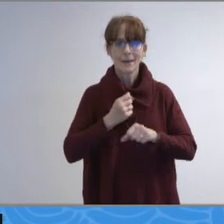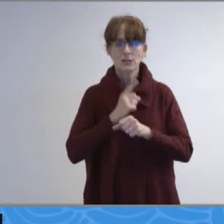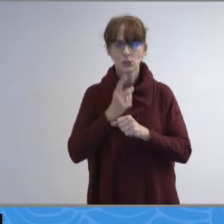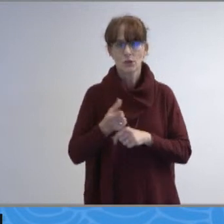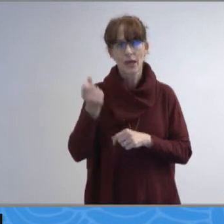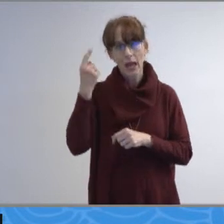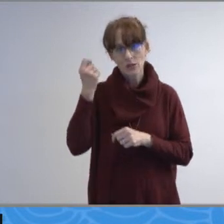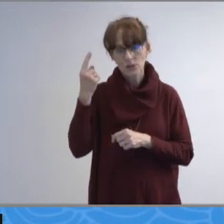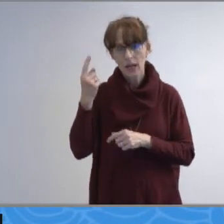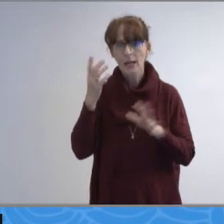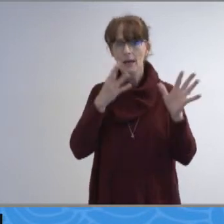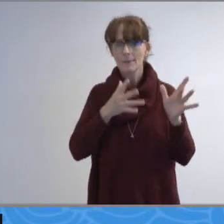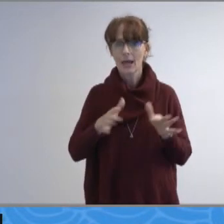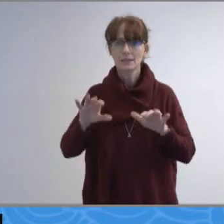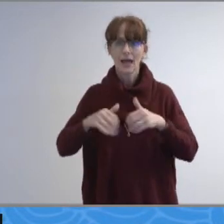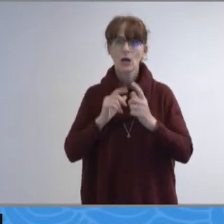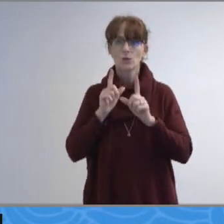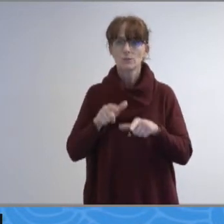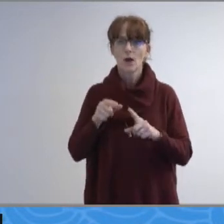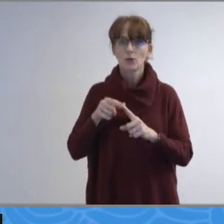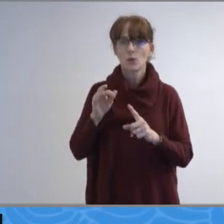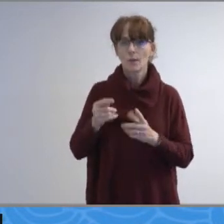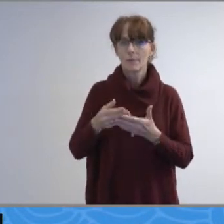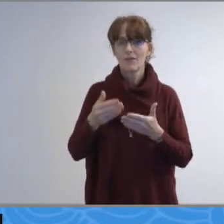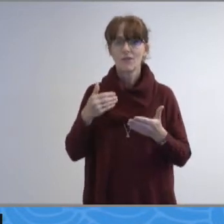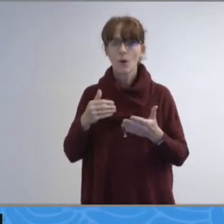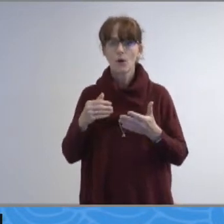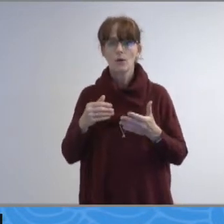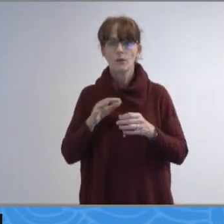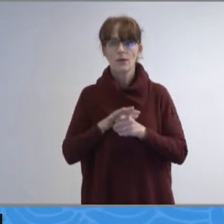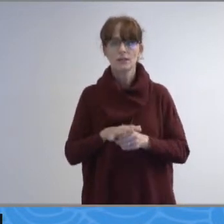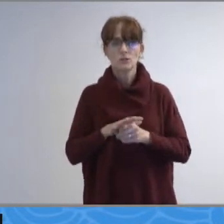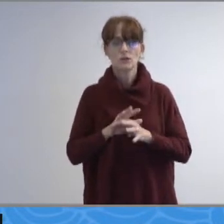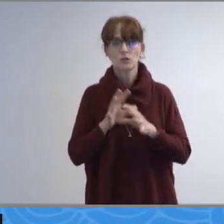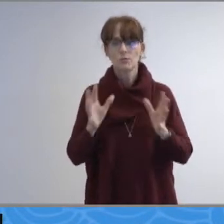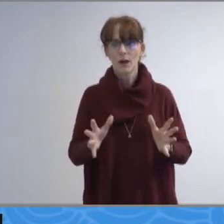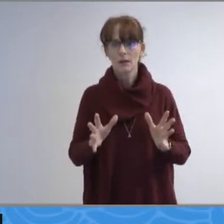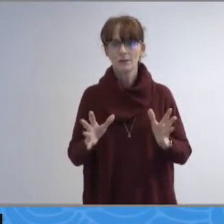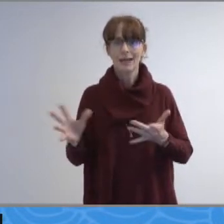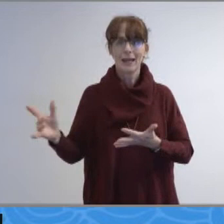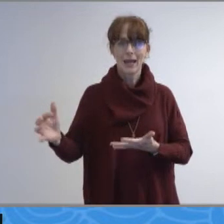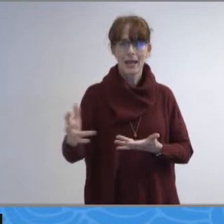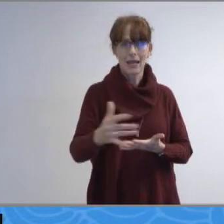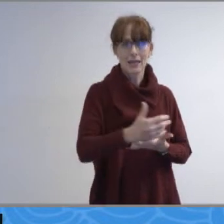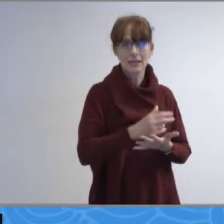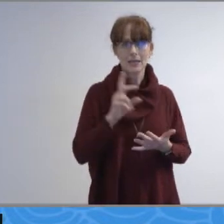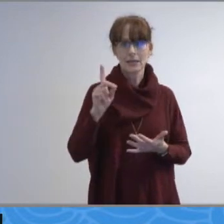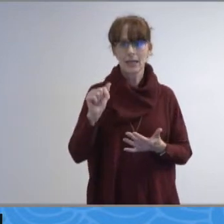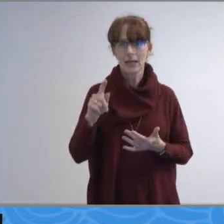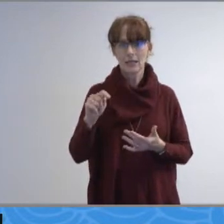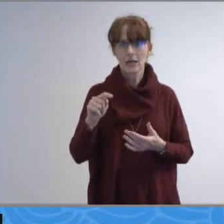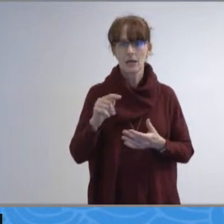and that they have plans for how to respond to it before they stress it too much. So we want to start gathering the data, we want our students to the best they can.